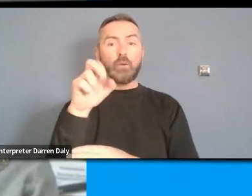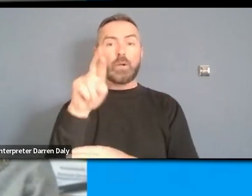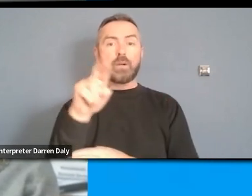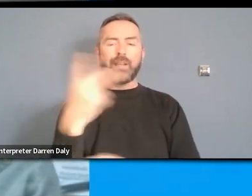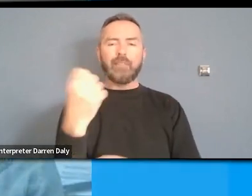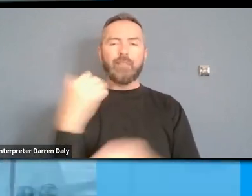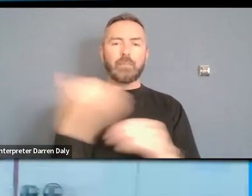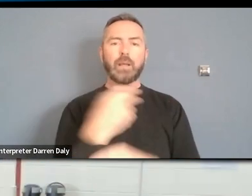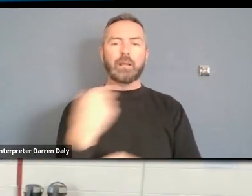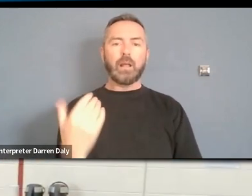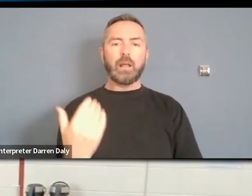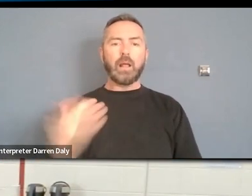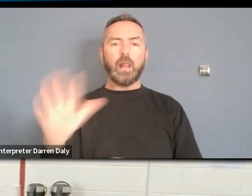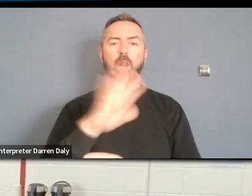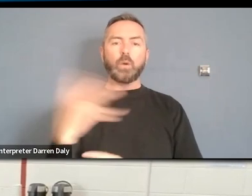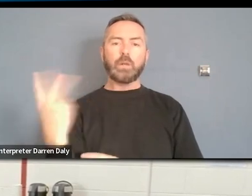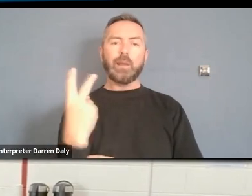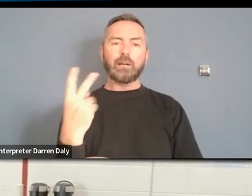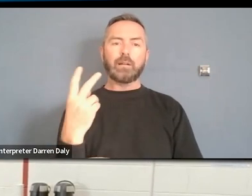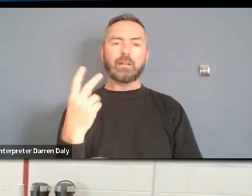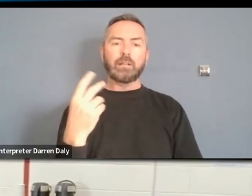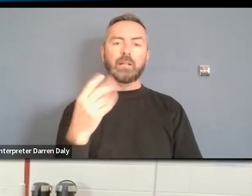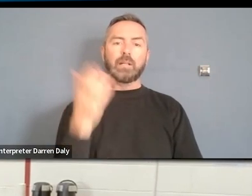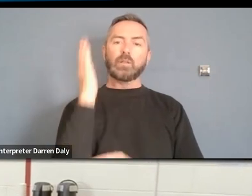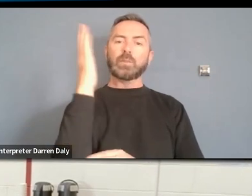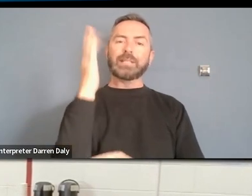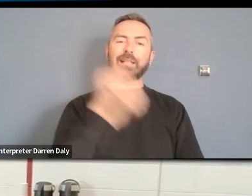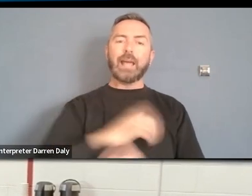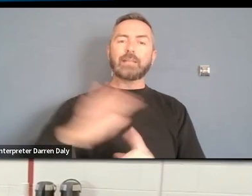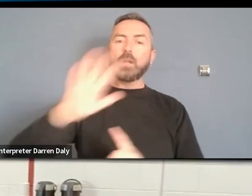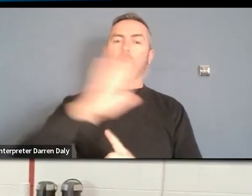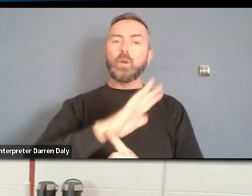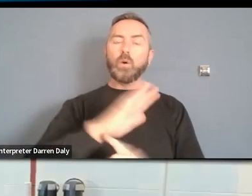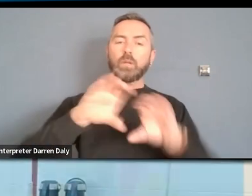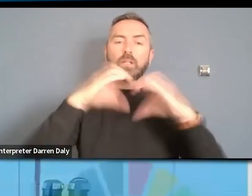partners to come down as a guest speaker to one of our local community centres.